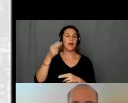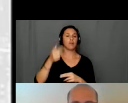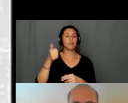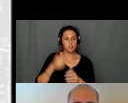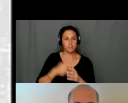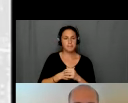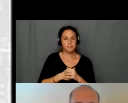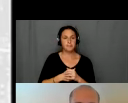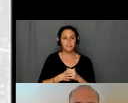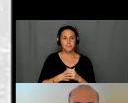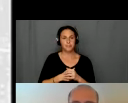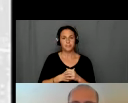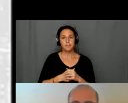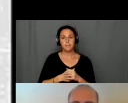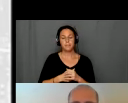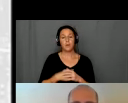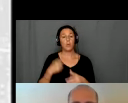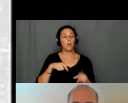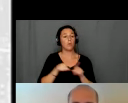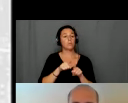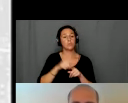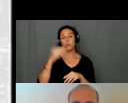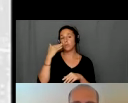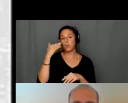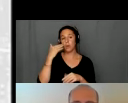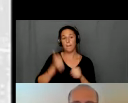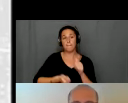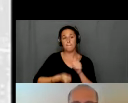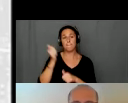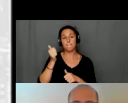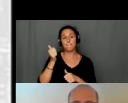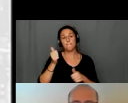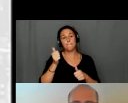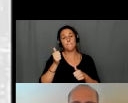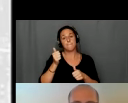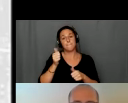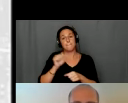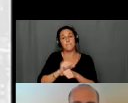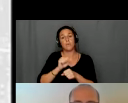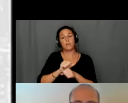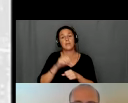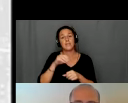We also know that most workers in the agricultural industry.